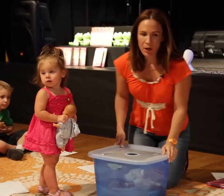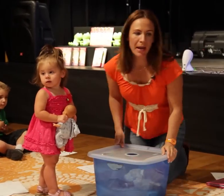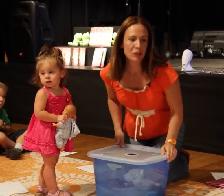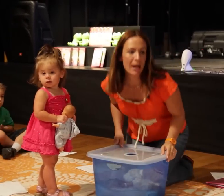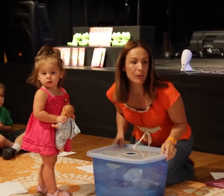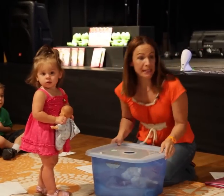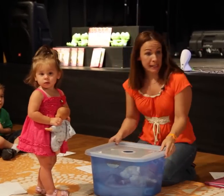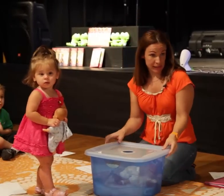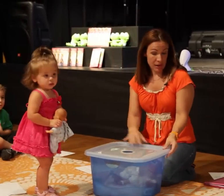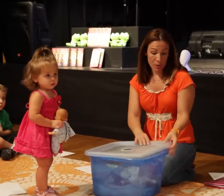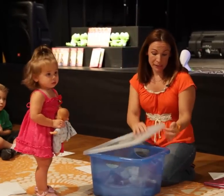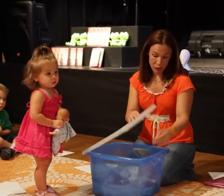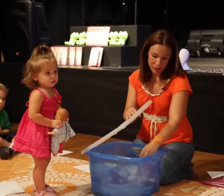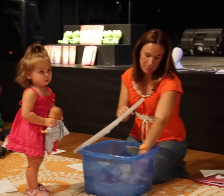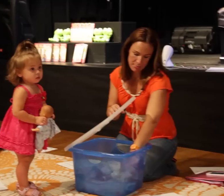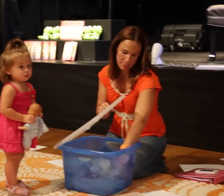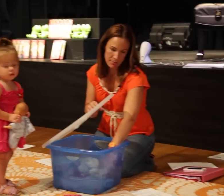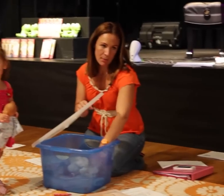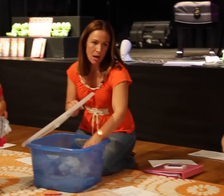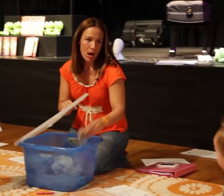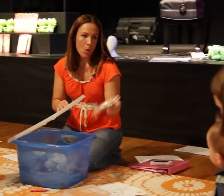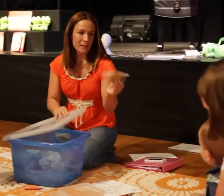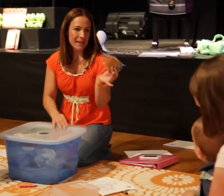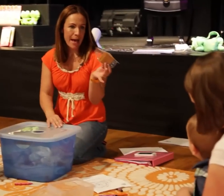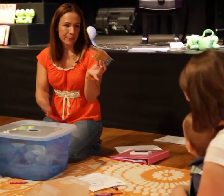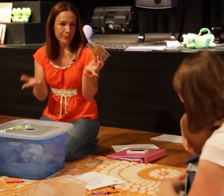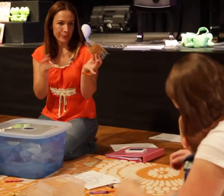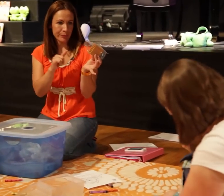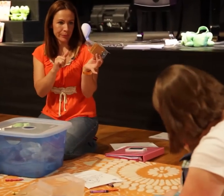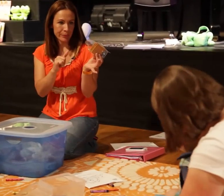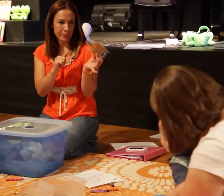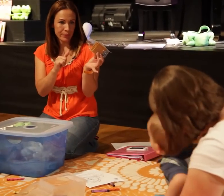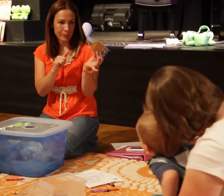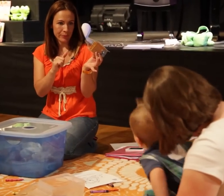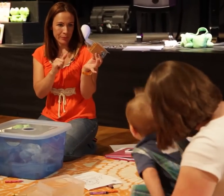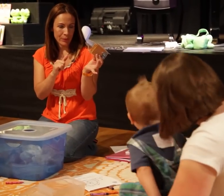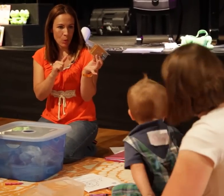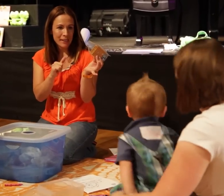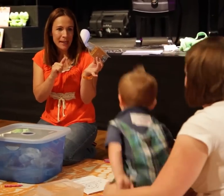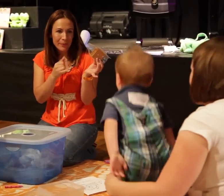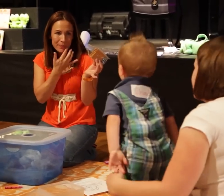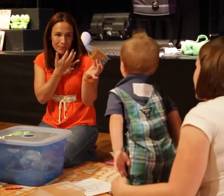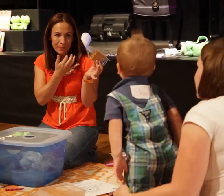Shad, what's this? I want to see your sign. What's that? Use your hands. What is that?